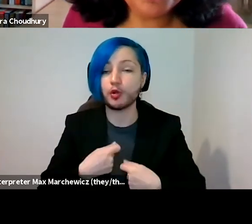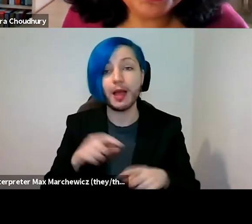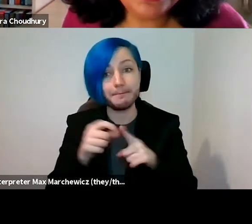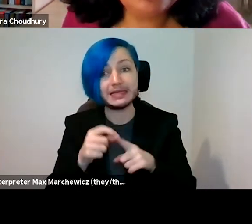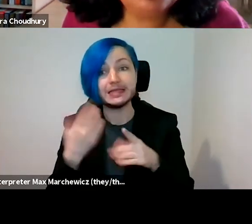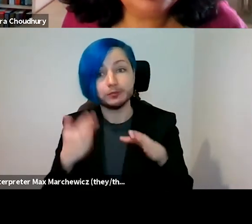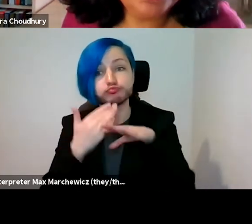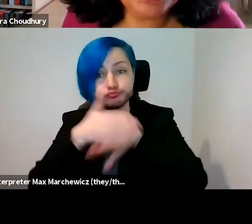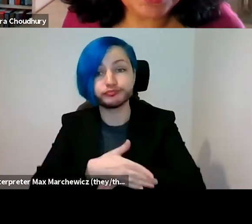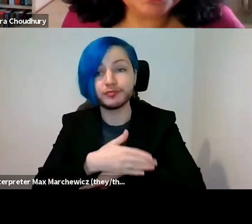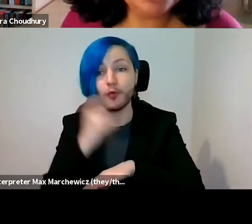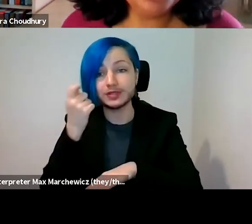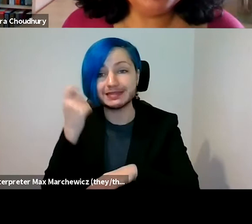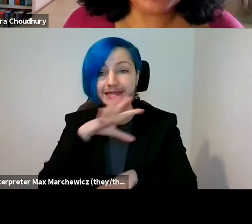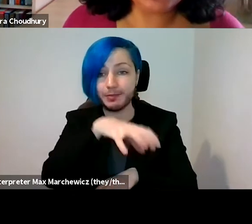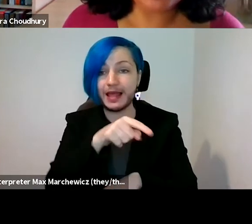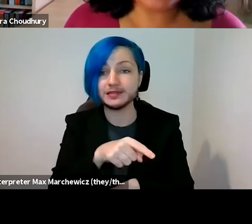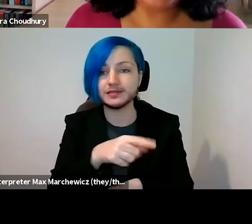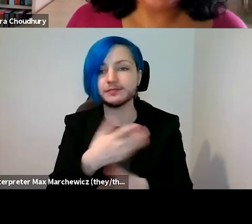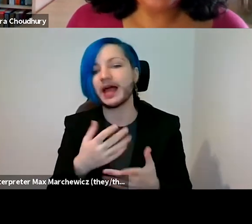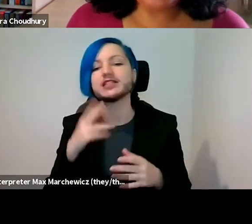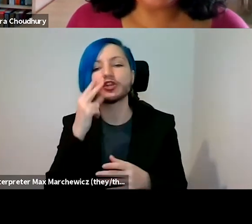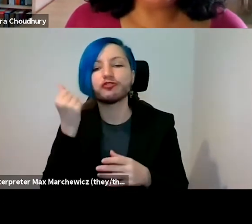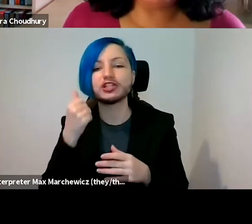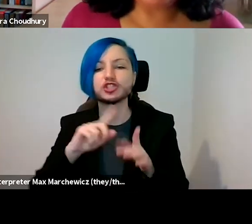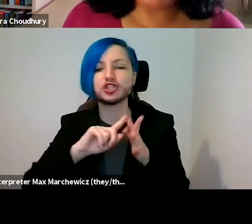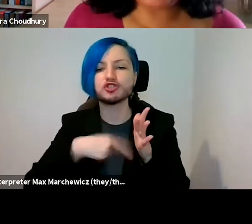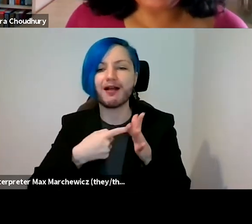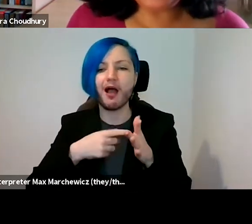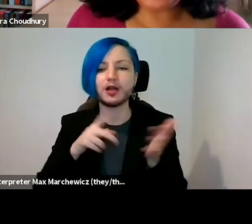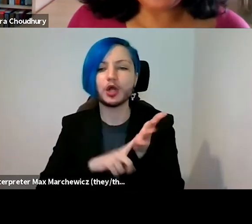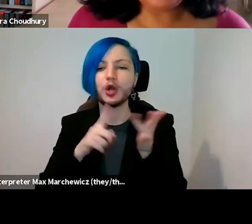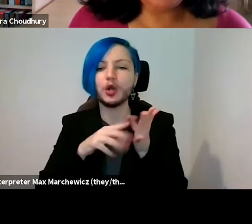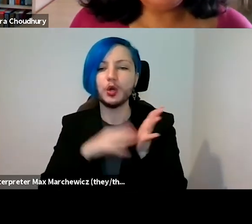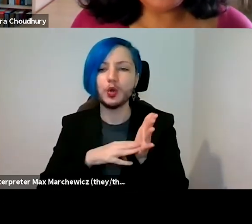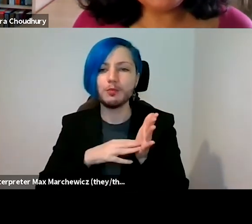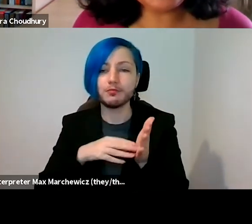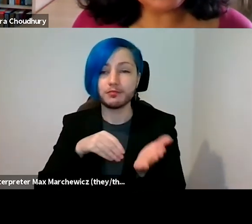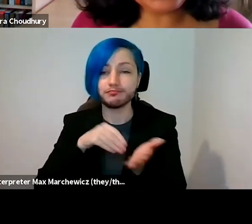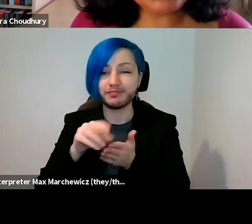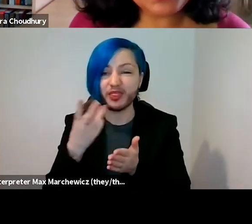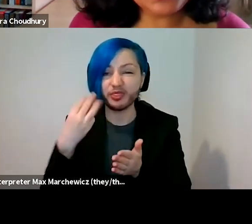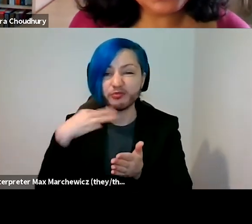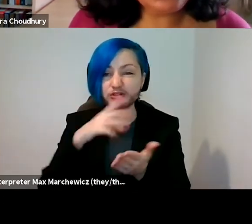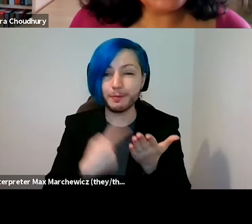Reportedly if French jacquard looms cost 300 pounds each, homegrown Scottish versions came